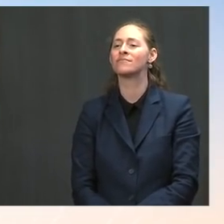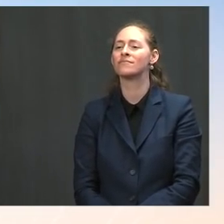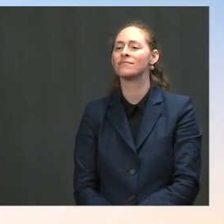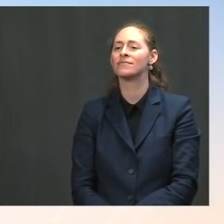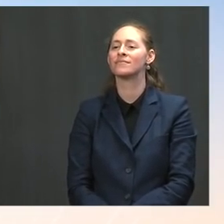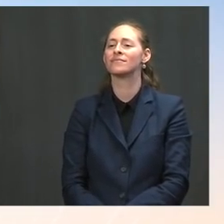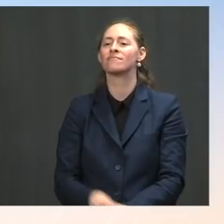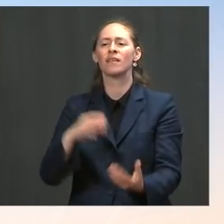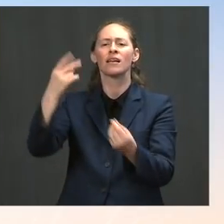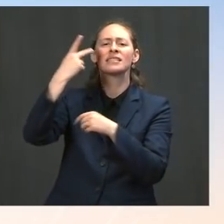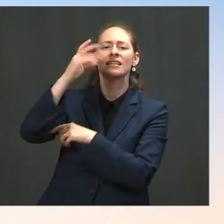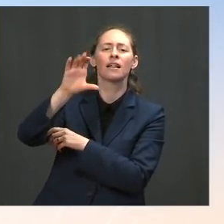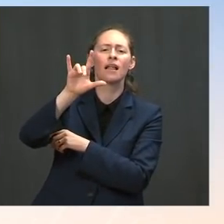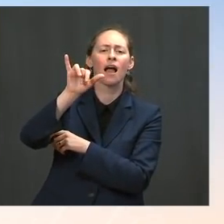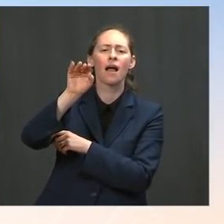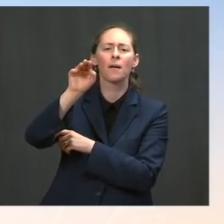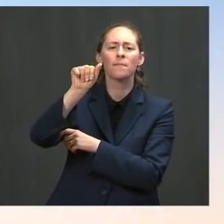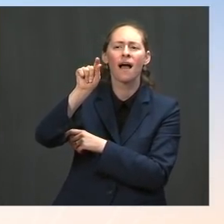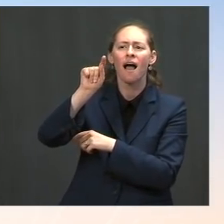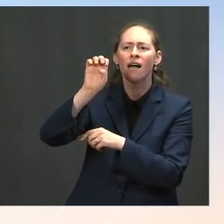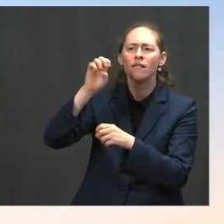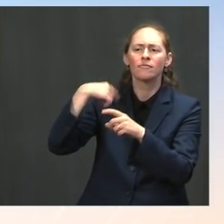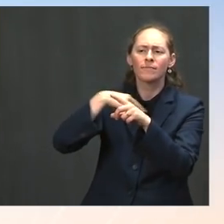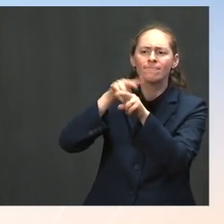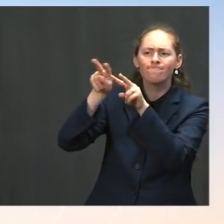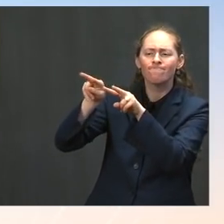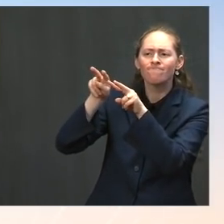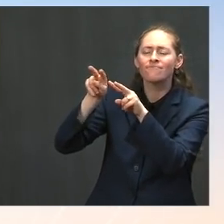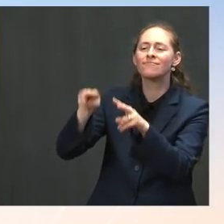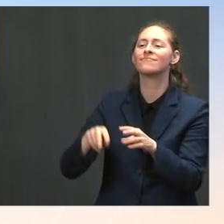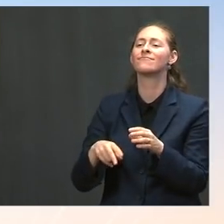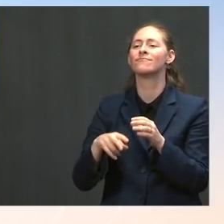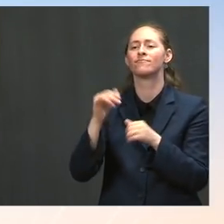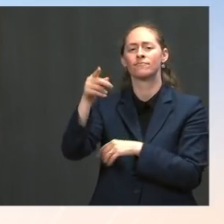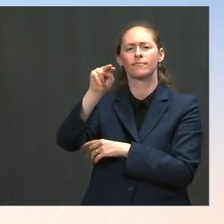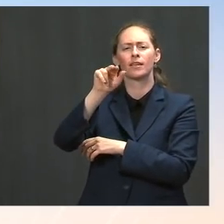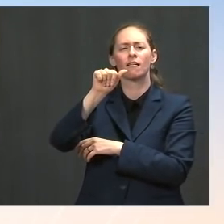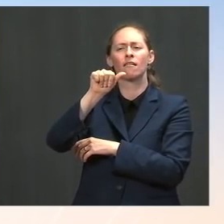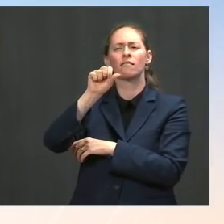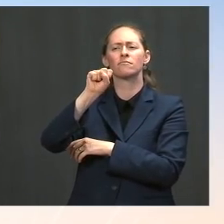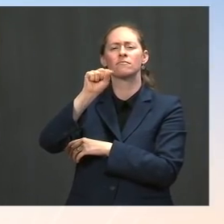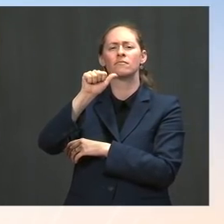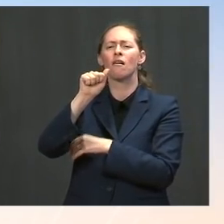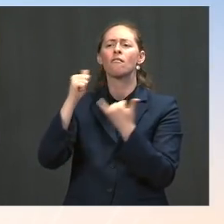Our charter requires that NASA's charter requires the agency seek and encourage, to the maximum extent possible,